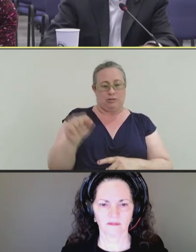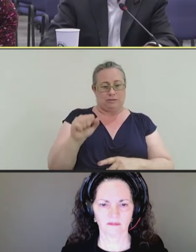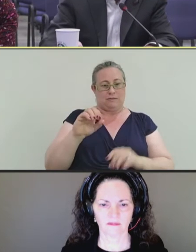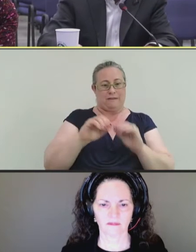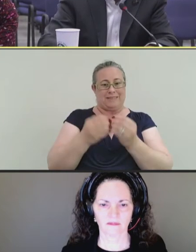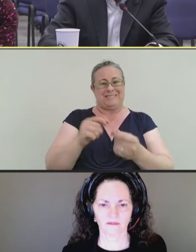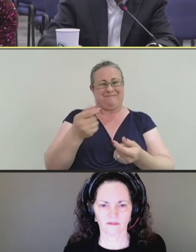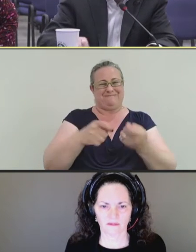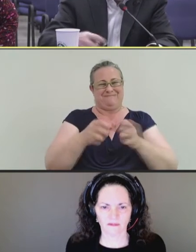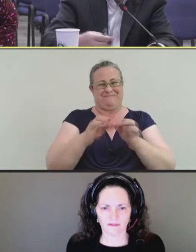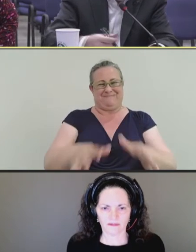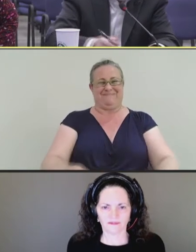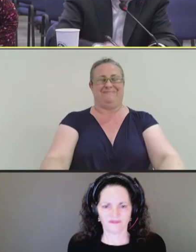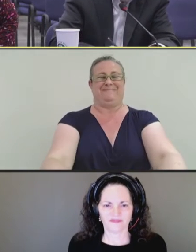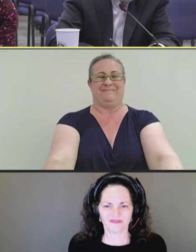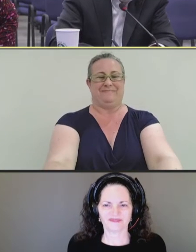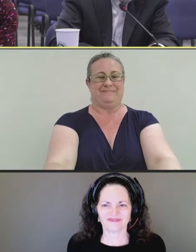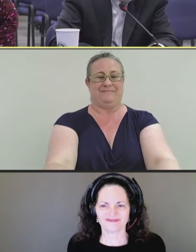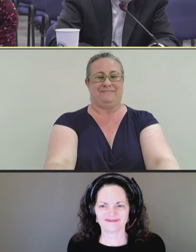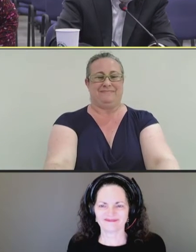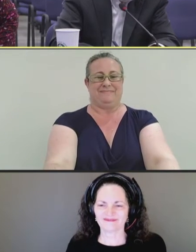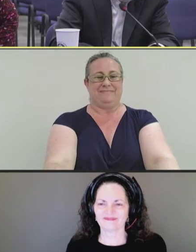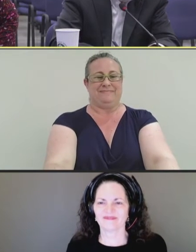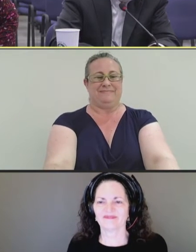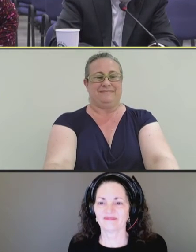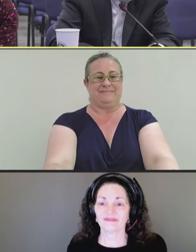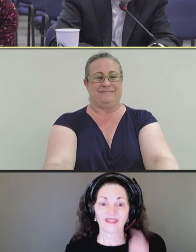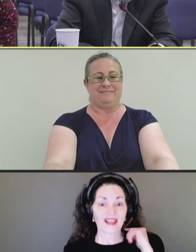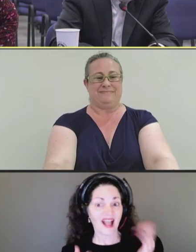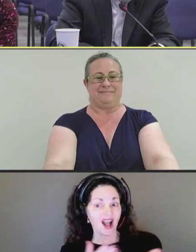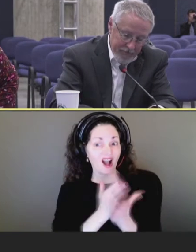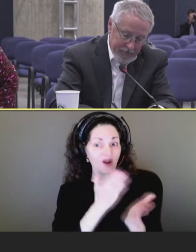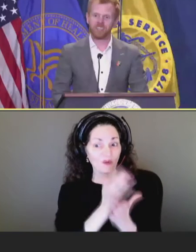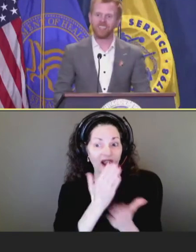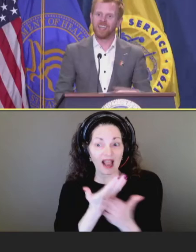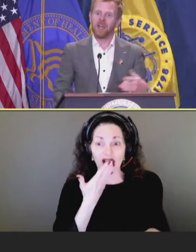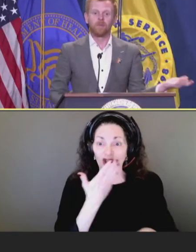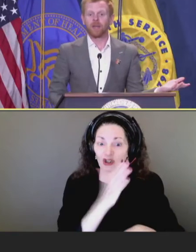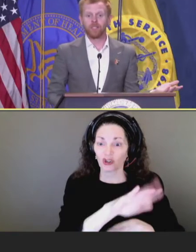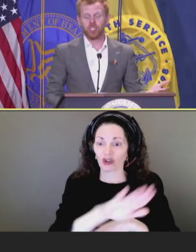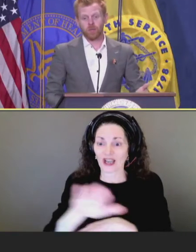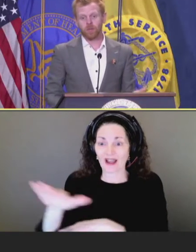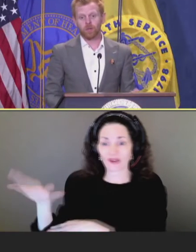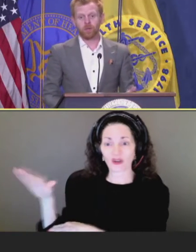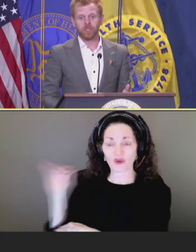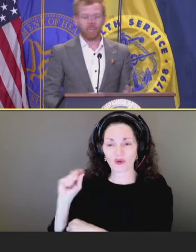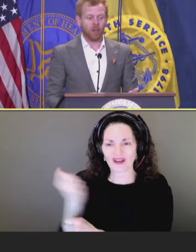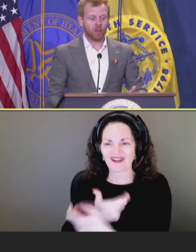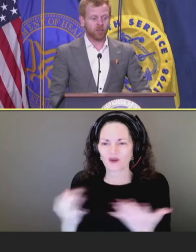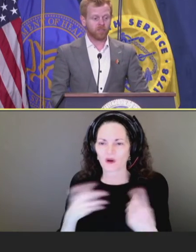Japer Bowles: Good afternoon, everyone. My name is Japer Bowles. I have the honor of